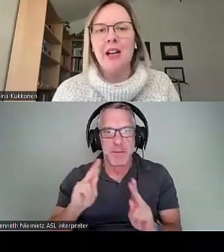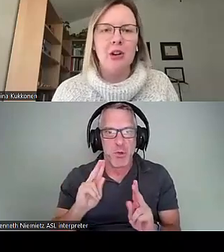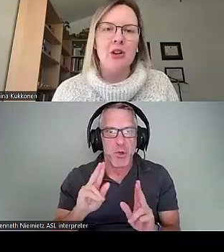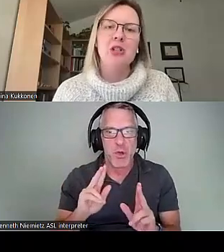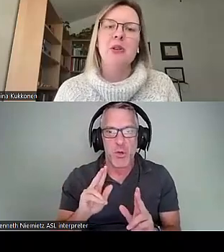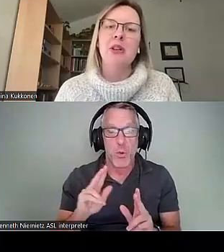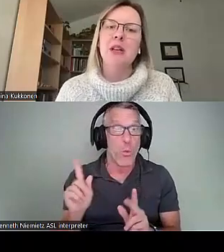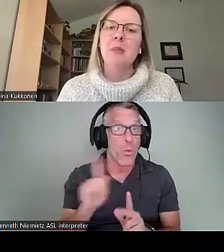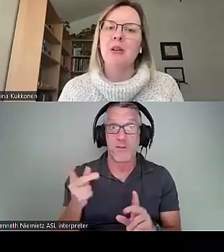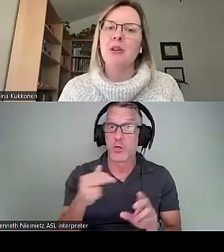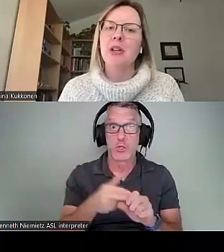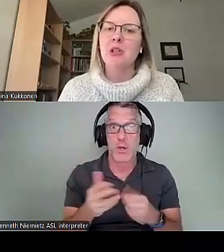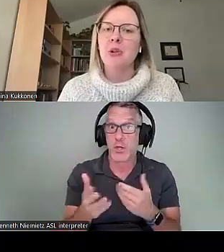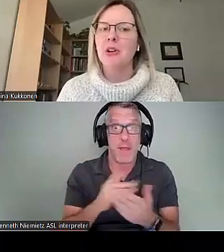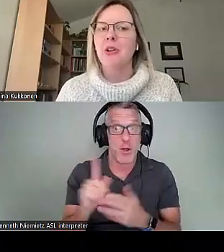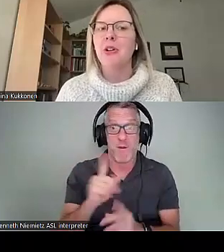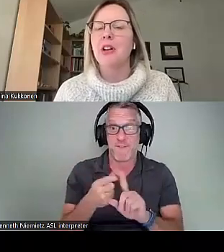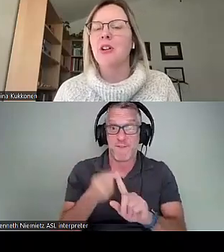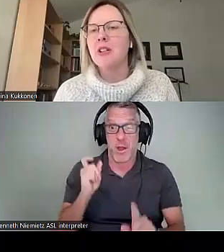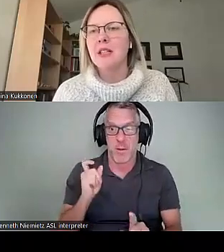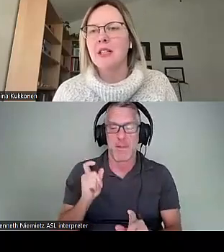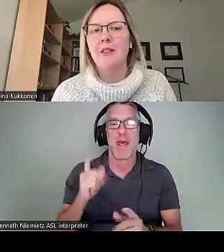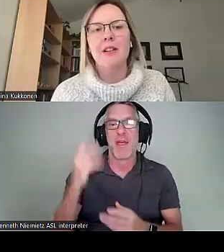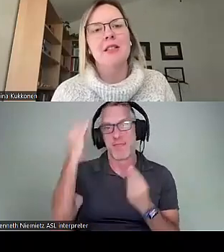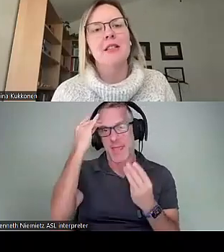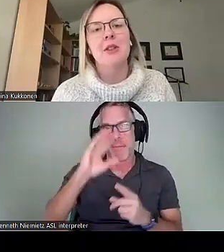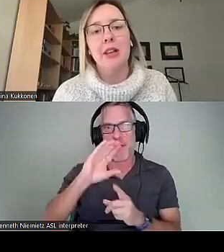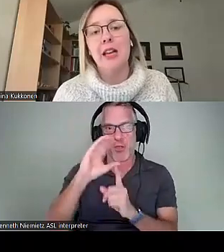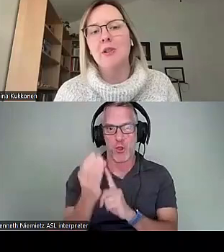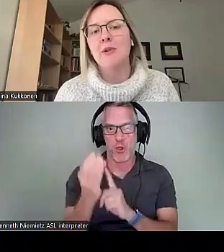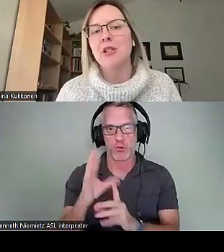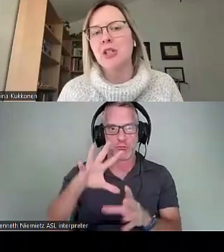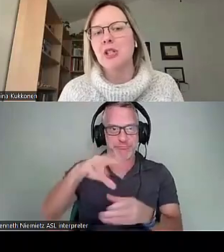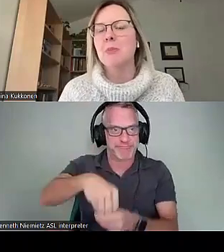I encourage you to think about the historical and current significance of the land for indigenous